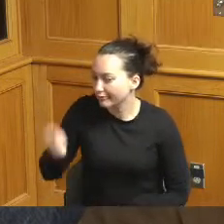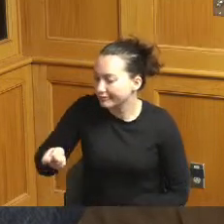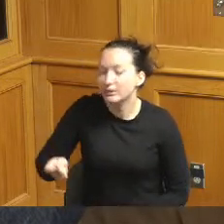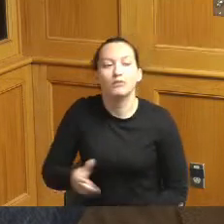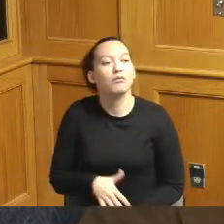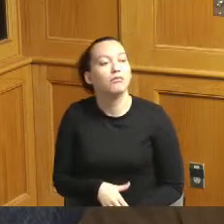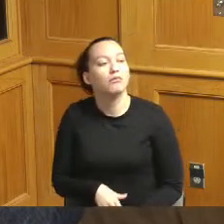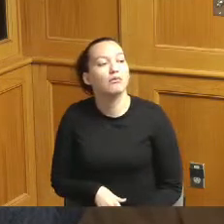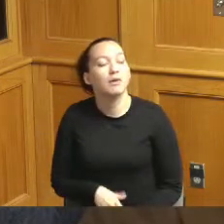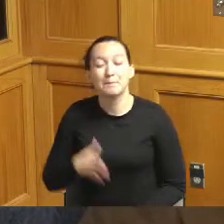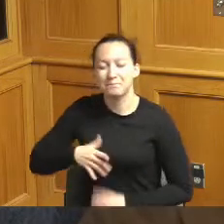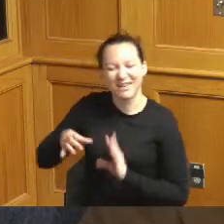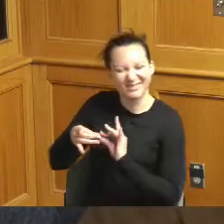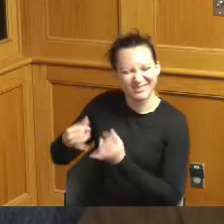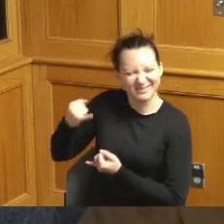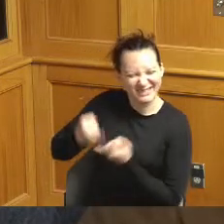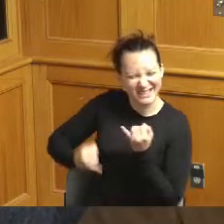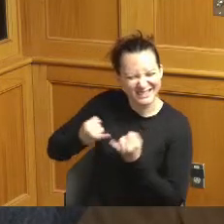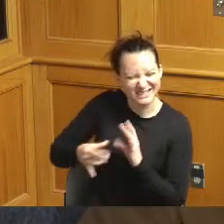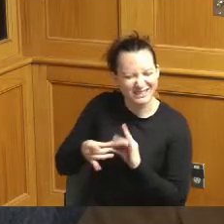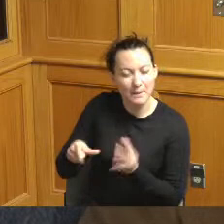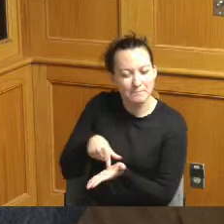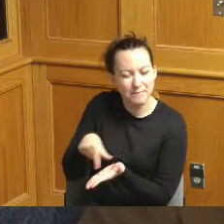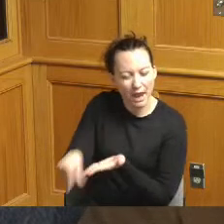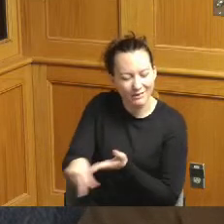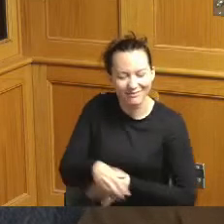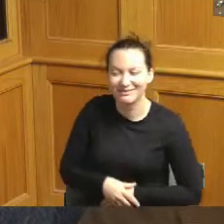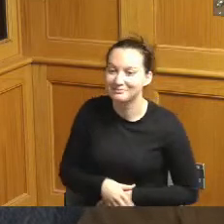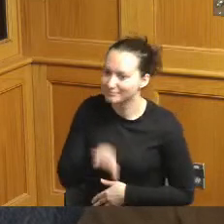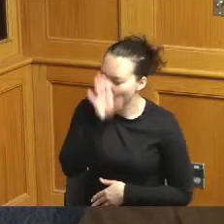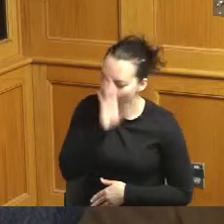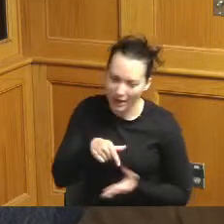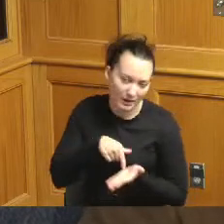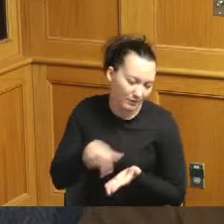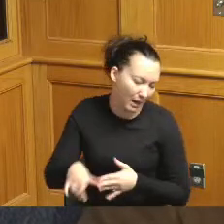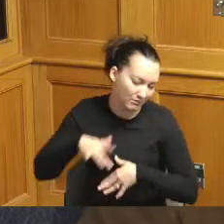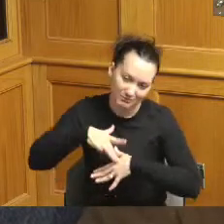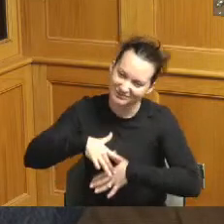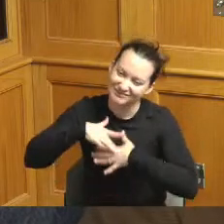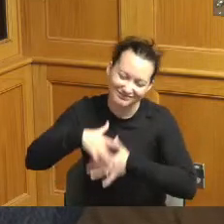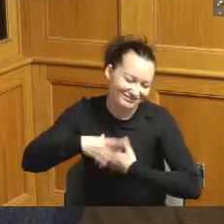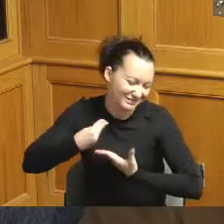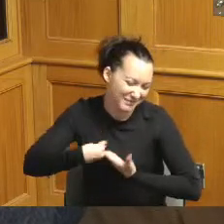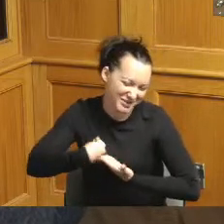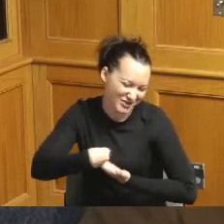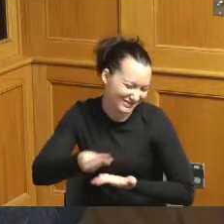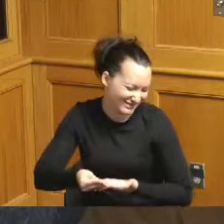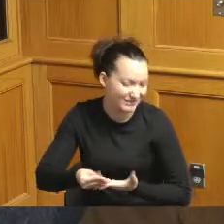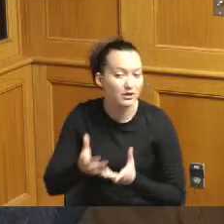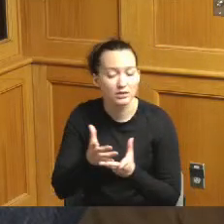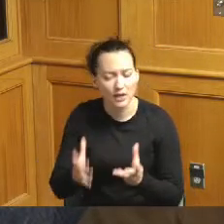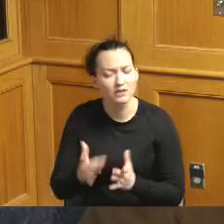just my last thing is about Peg because pay is so much of the budget and so much of the concern when